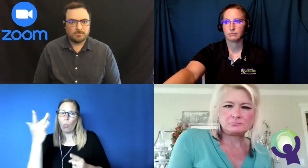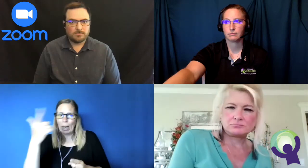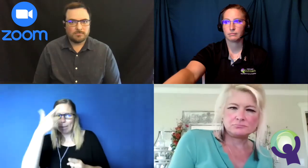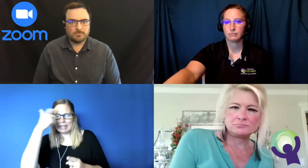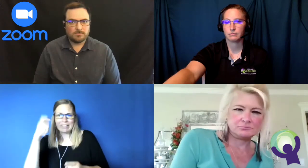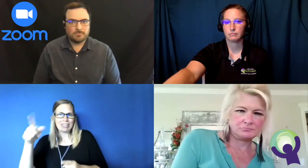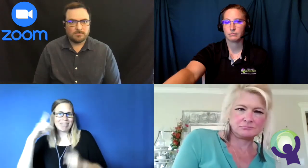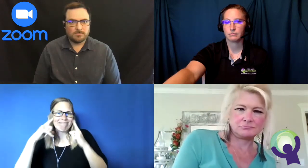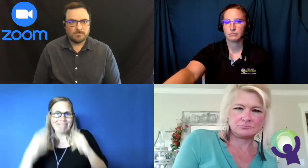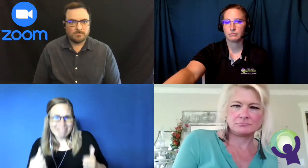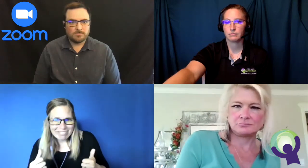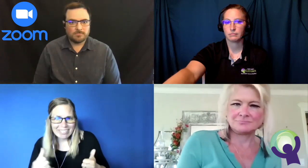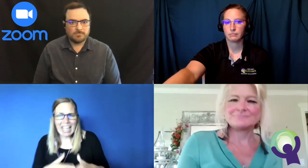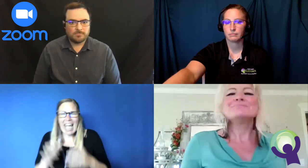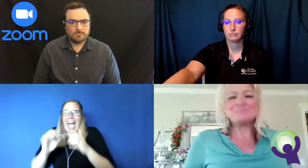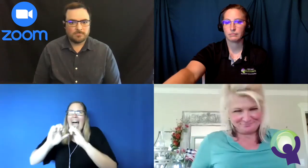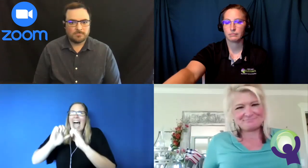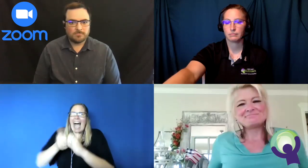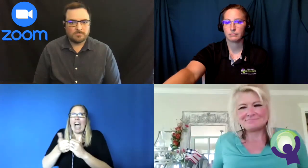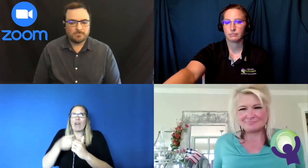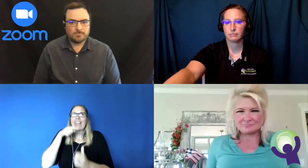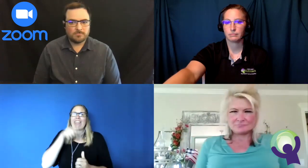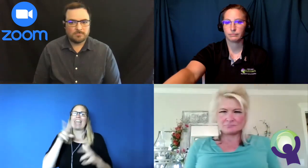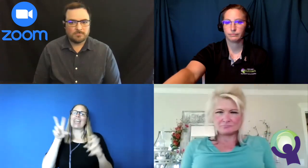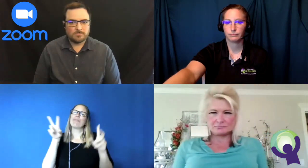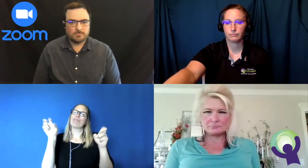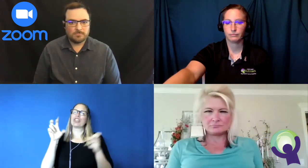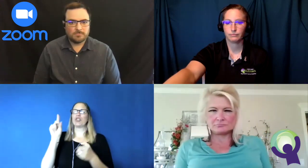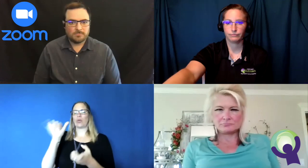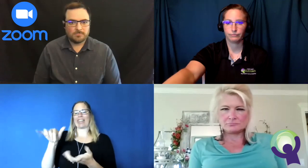do they sort of do that dance around experts in autism,